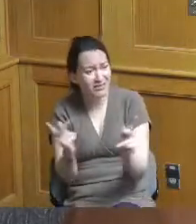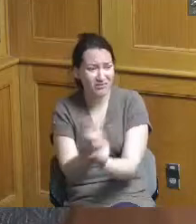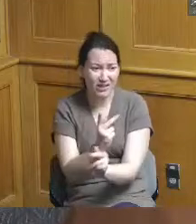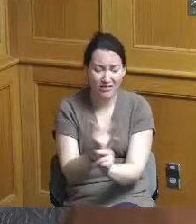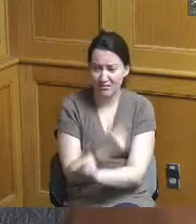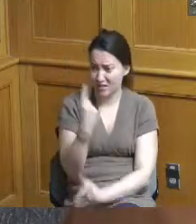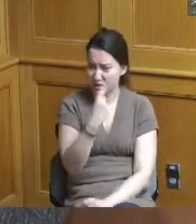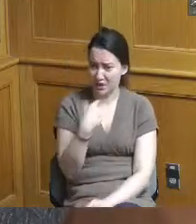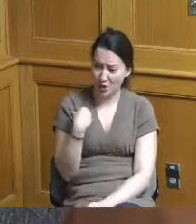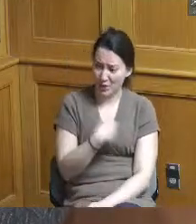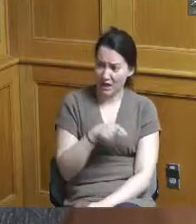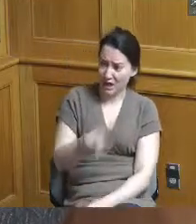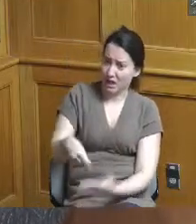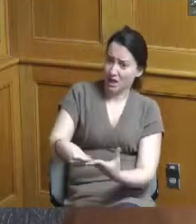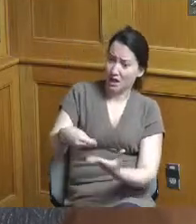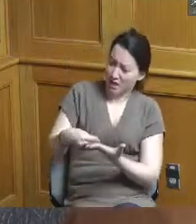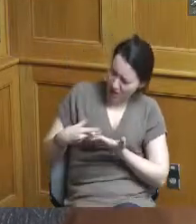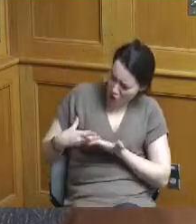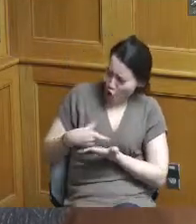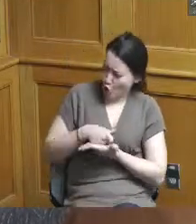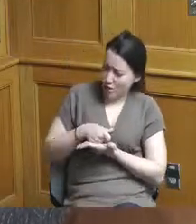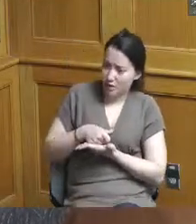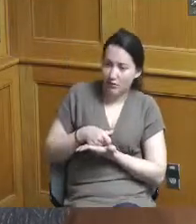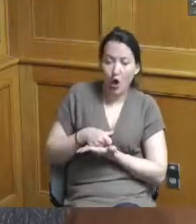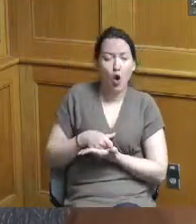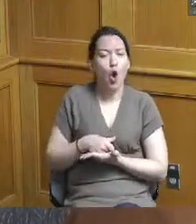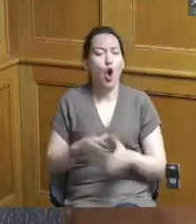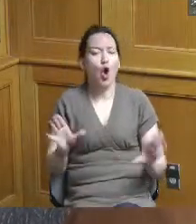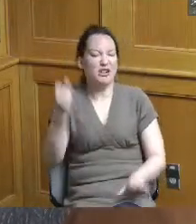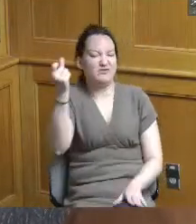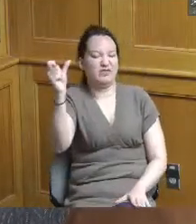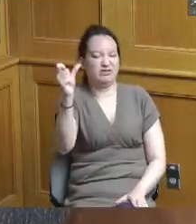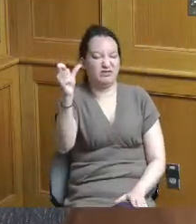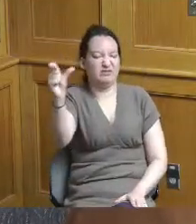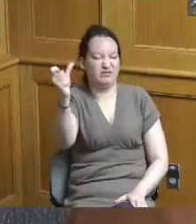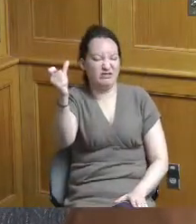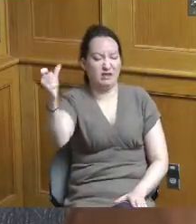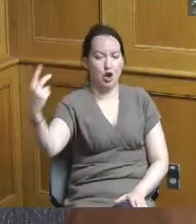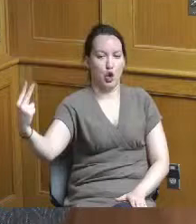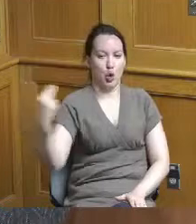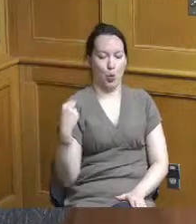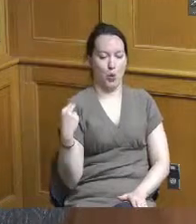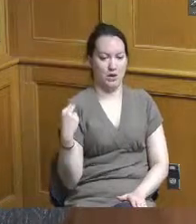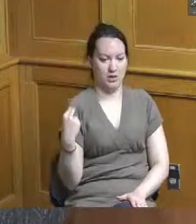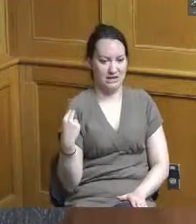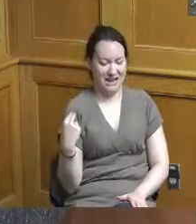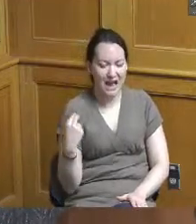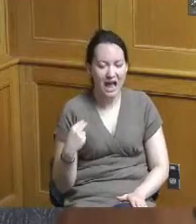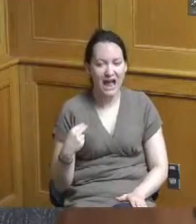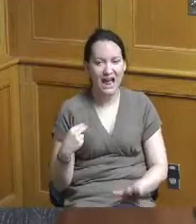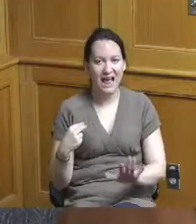where we can make some money and it was met with resistance before I could even get it out my mouth